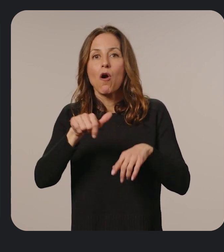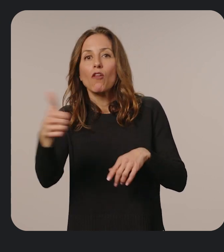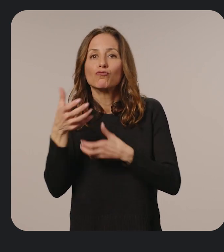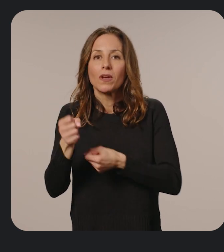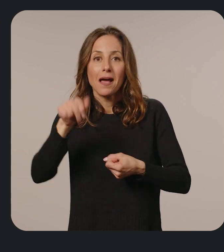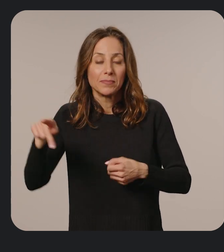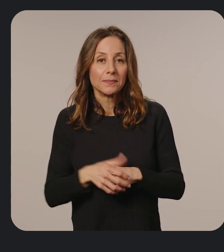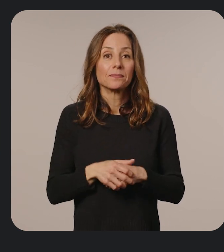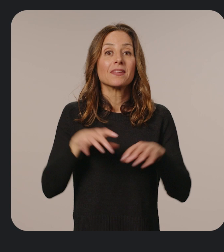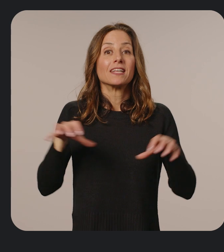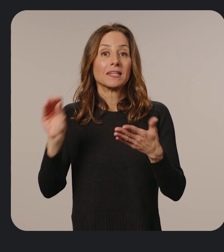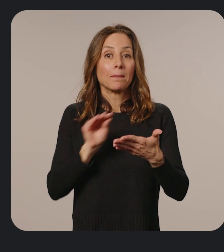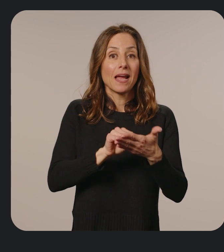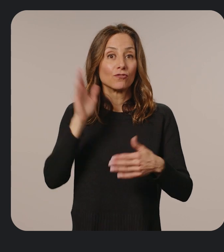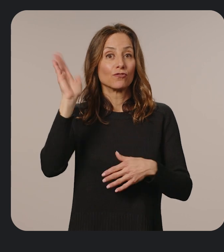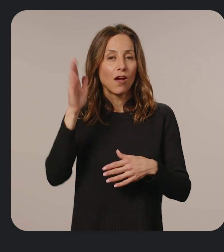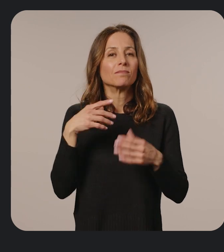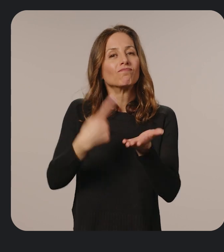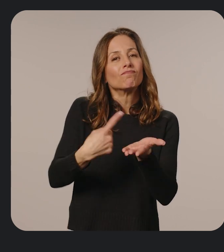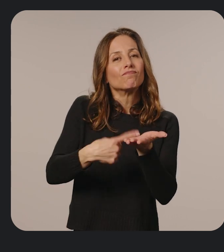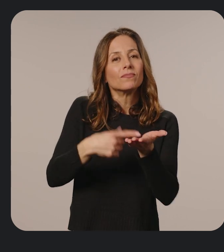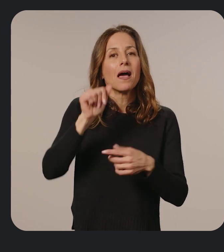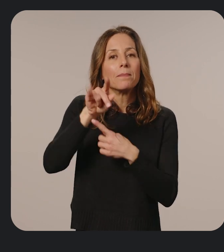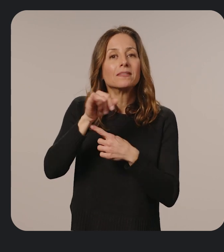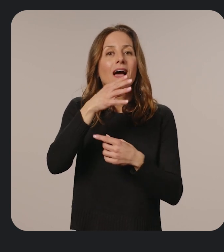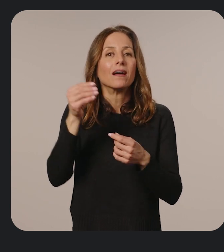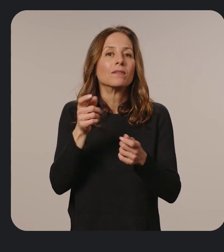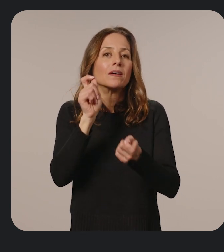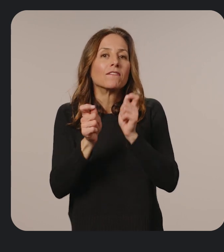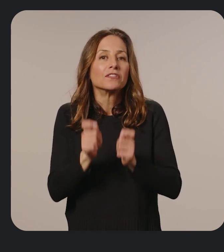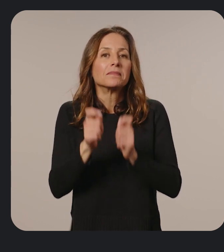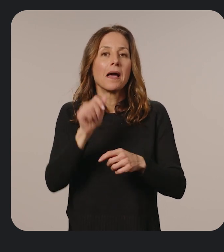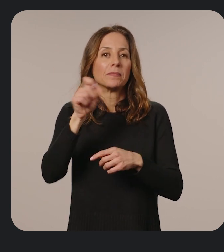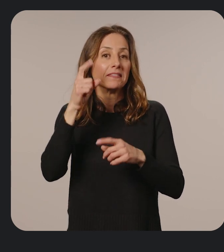applications. The Activity Embedding talk provides an overview of the APIs and configuration options